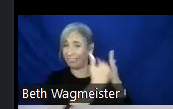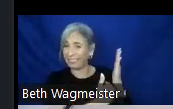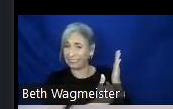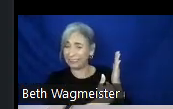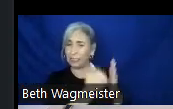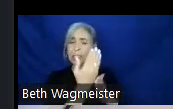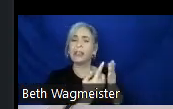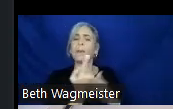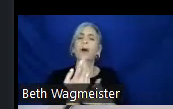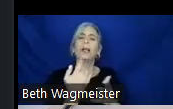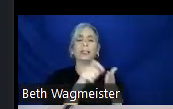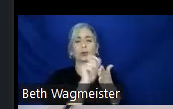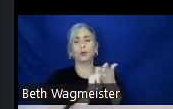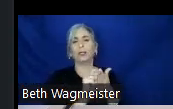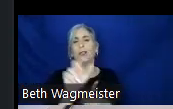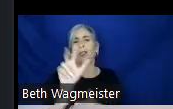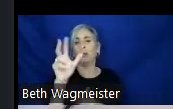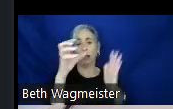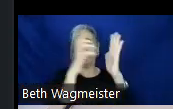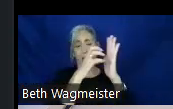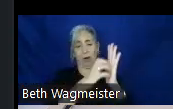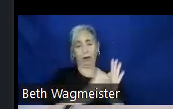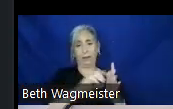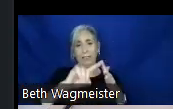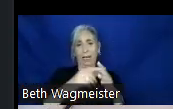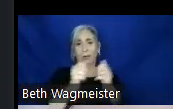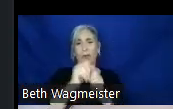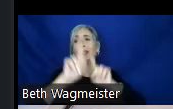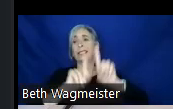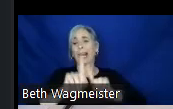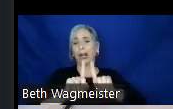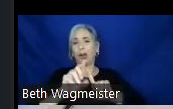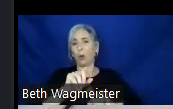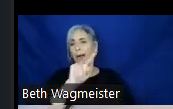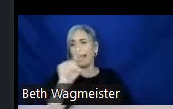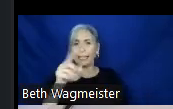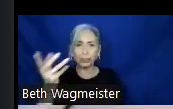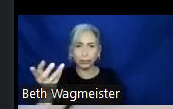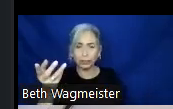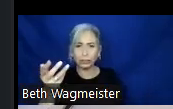written three paragraphs that happen to start with the star or with the dash. It might look like a